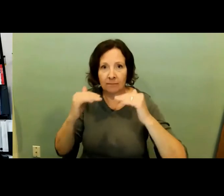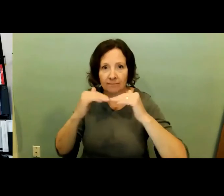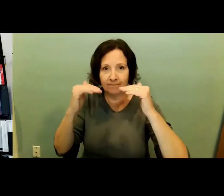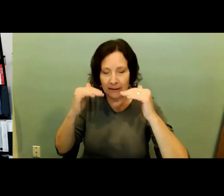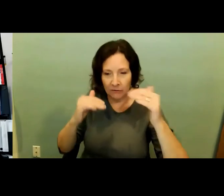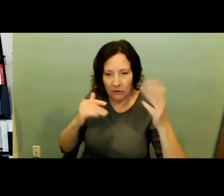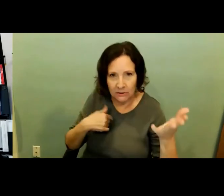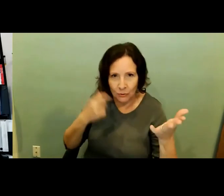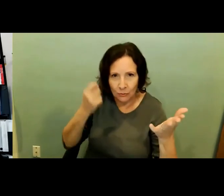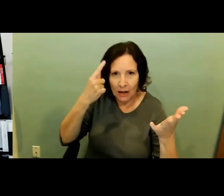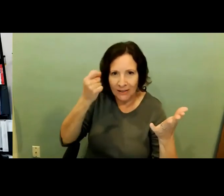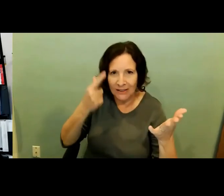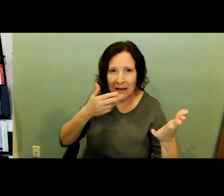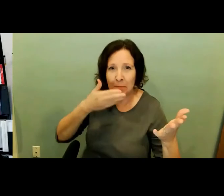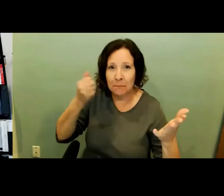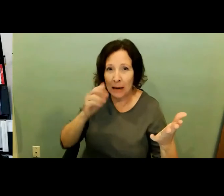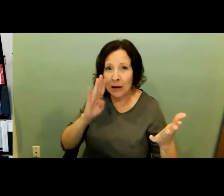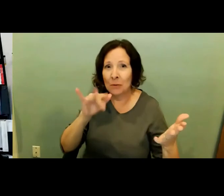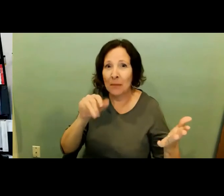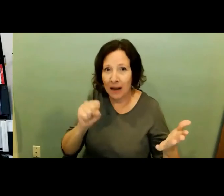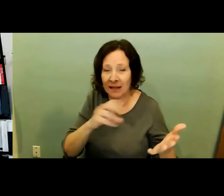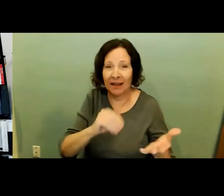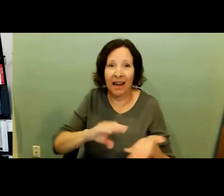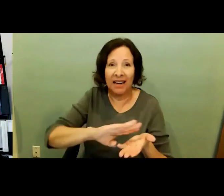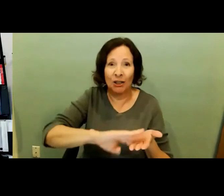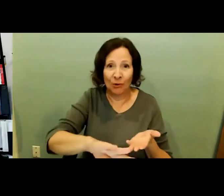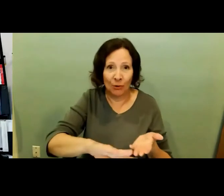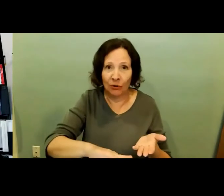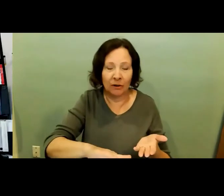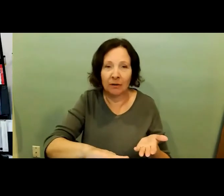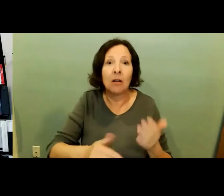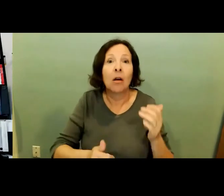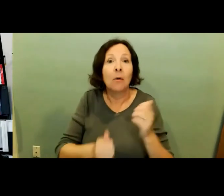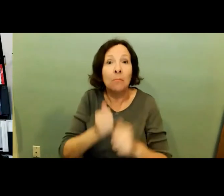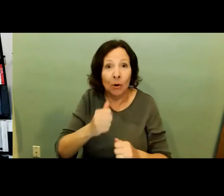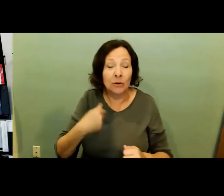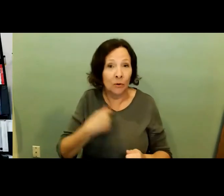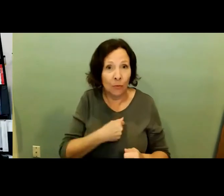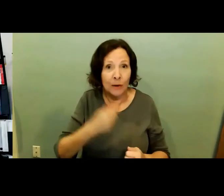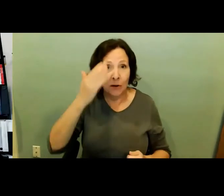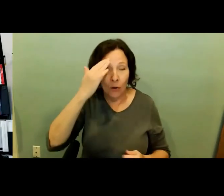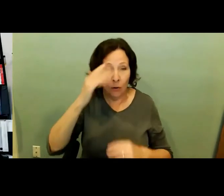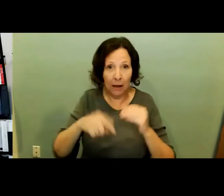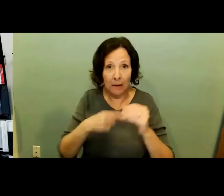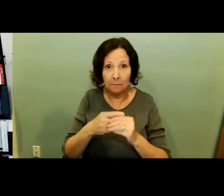forms of bias and exclusion. Most of what we know about recognition bias comes from